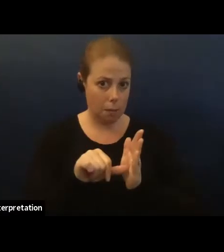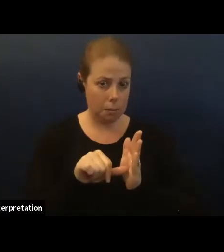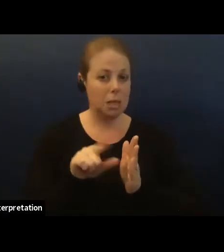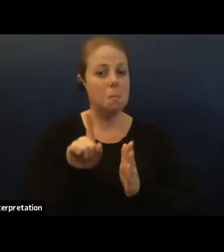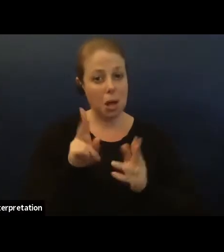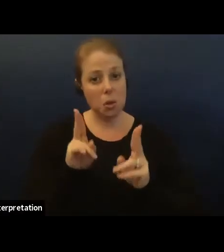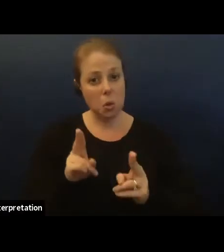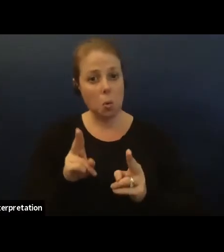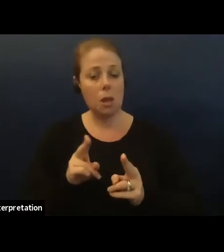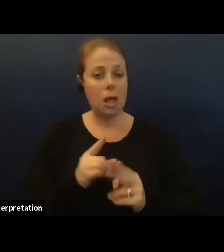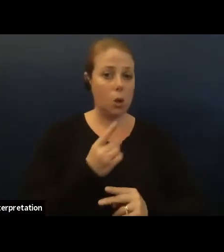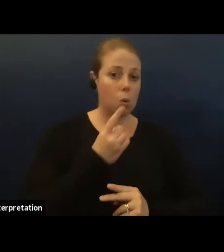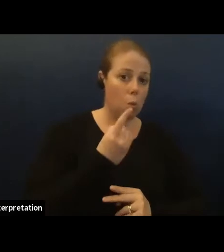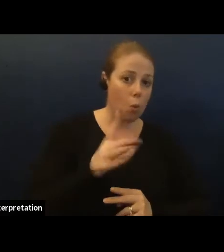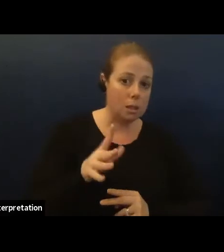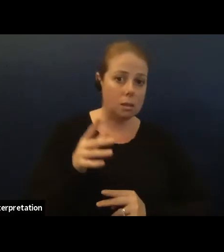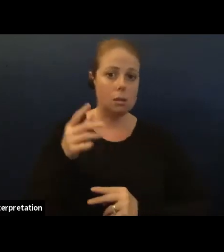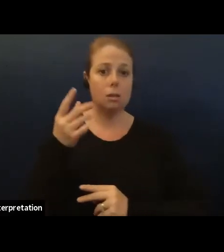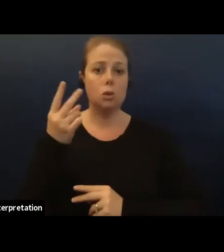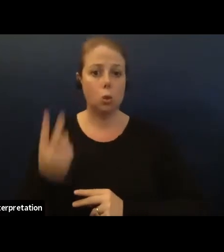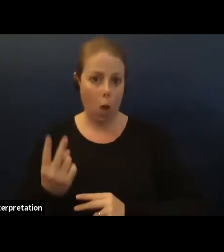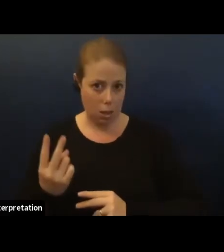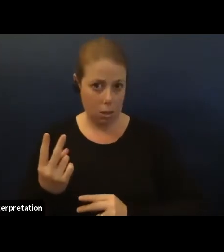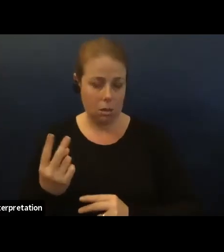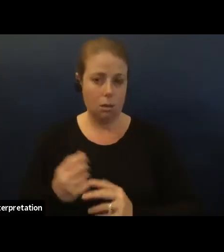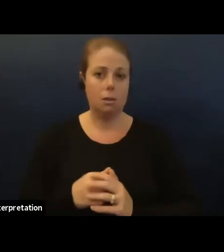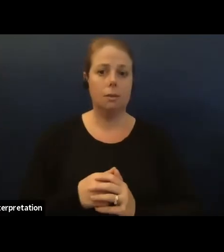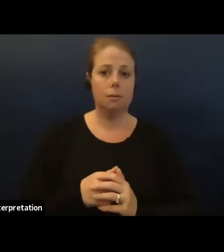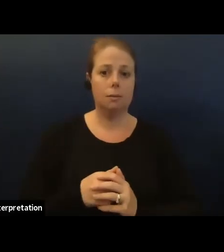We do appoint more peers to the pool than we have opportunities for to make sure that